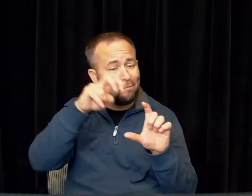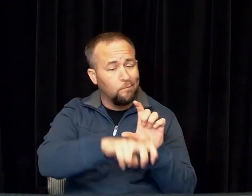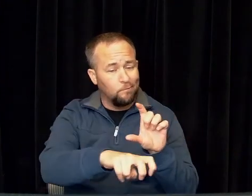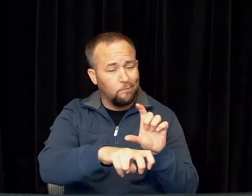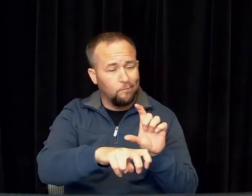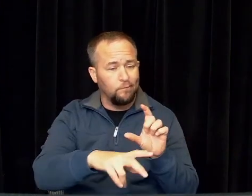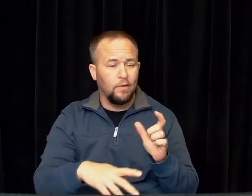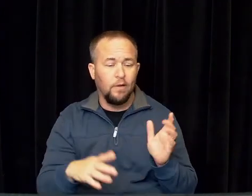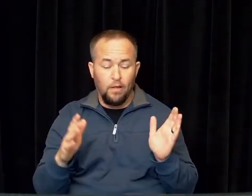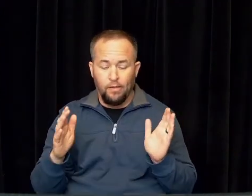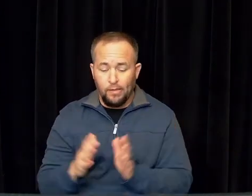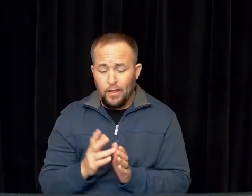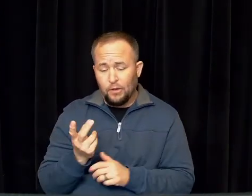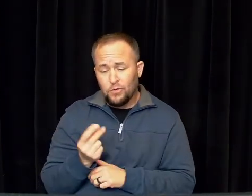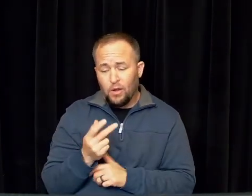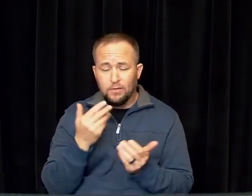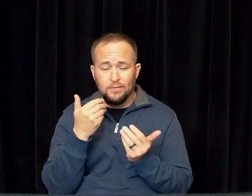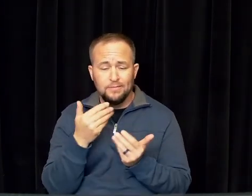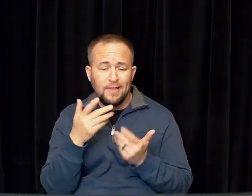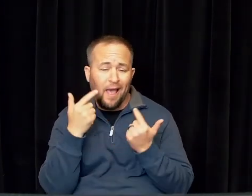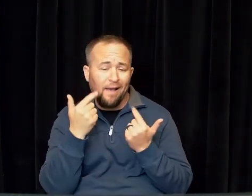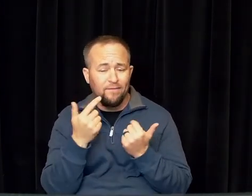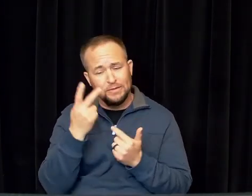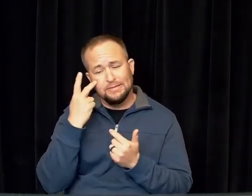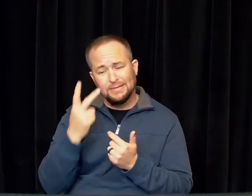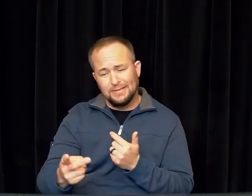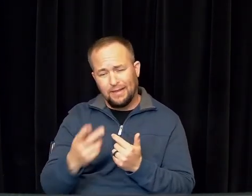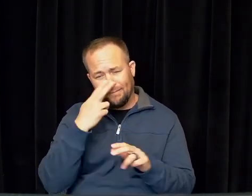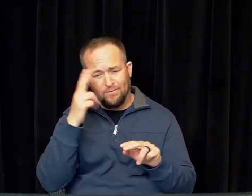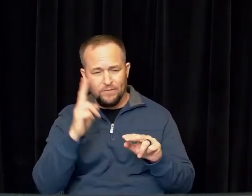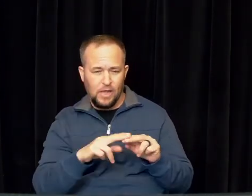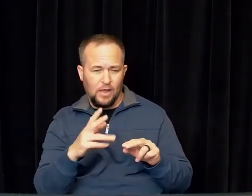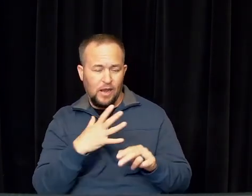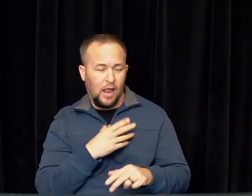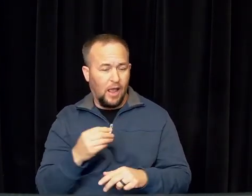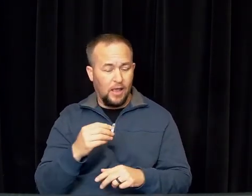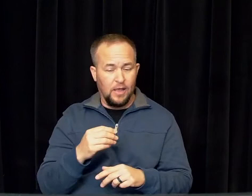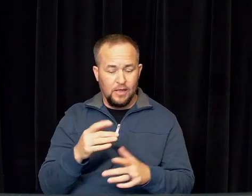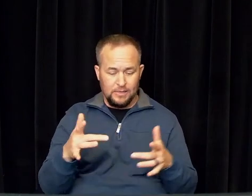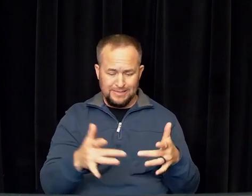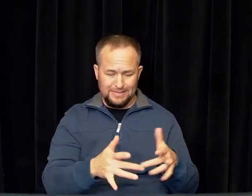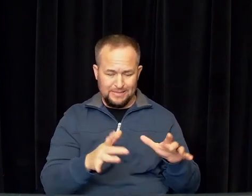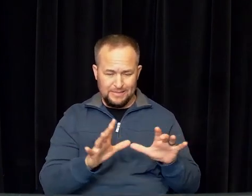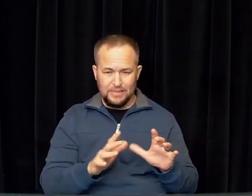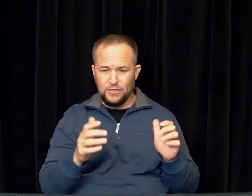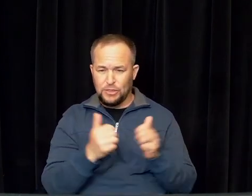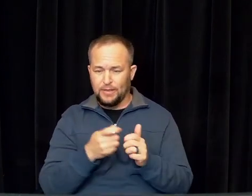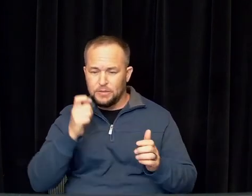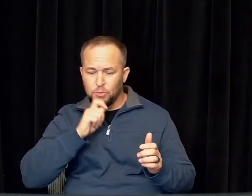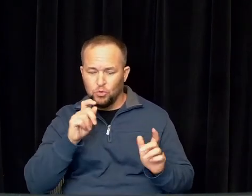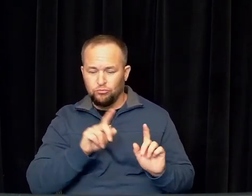The little dog laughed to see such fun And the dish ran away with the spoon